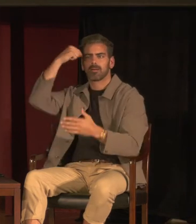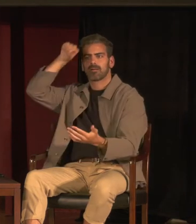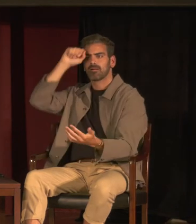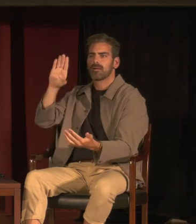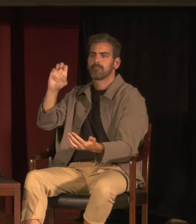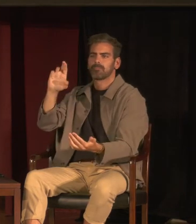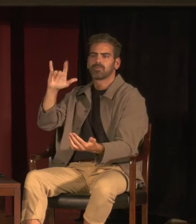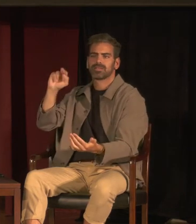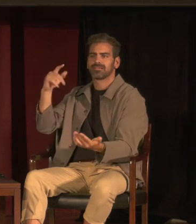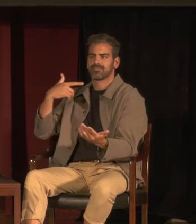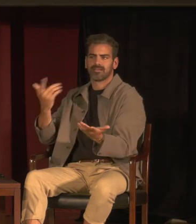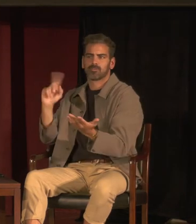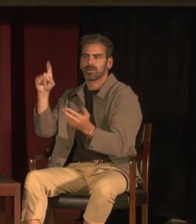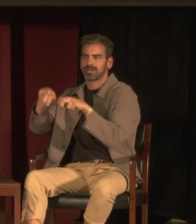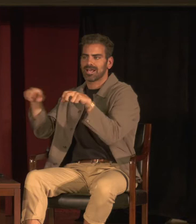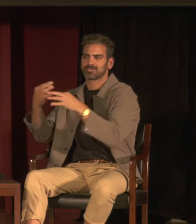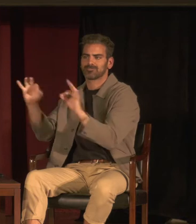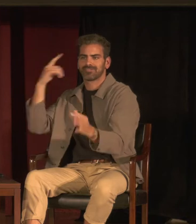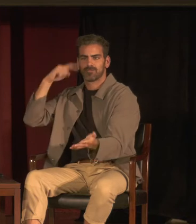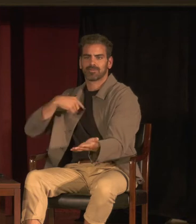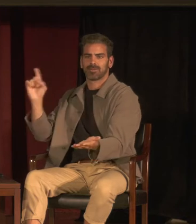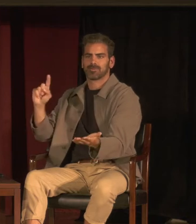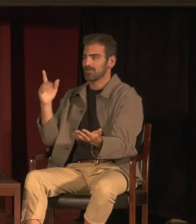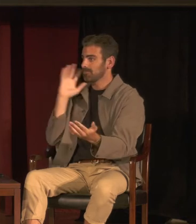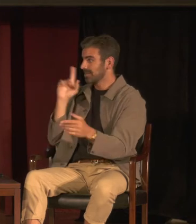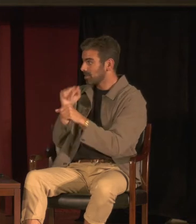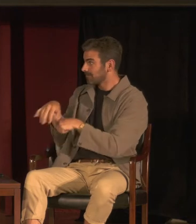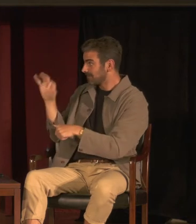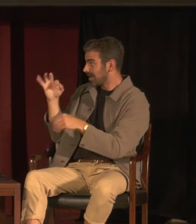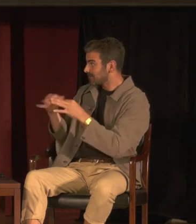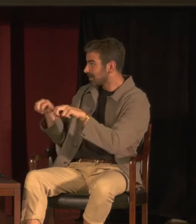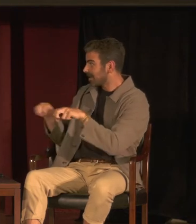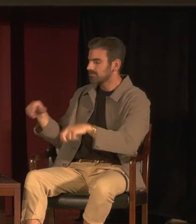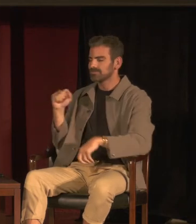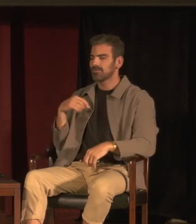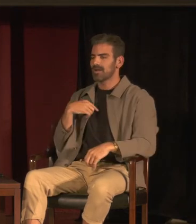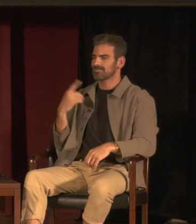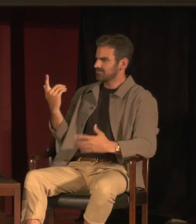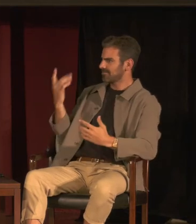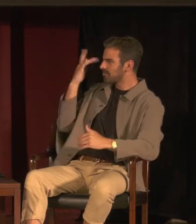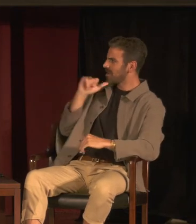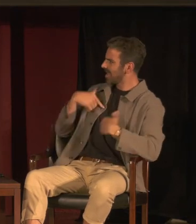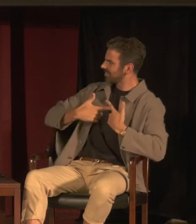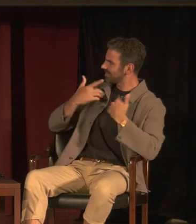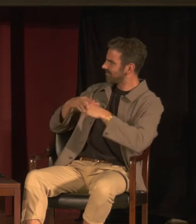They just get online and they say, "hey, I'm in Berlin for the night and I can't afford a hotel room. Can I crash on your couch?" And literally, people find free couches and they just sleep there overnight.